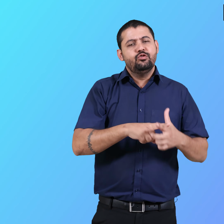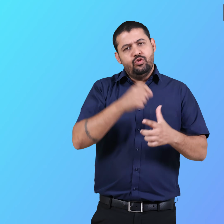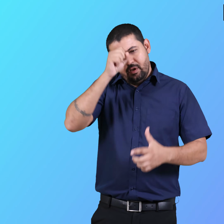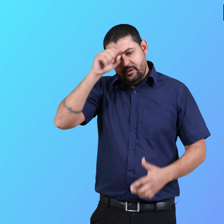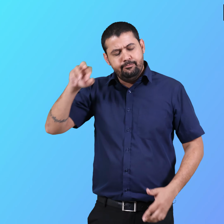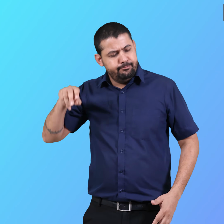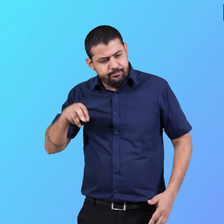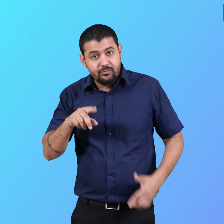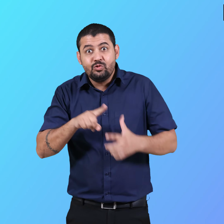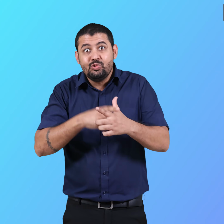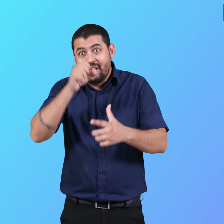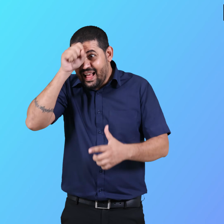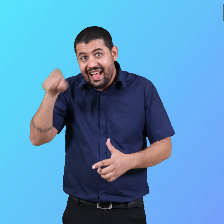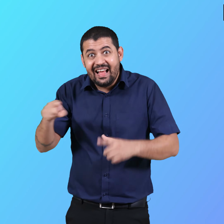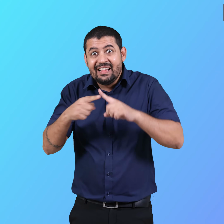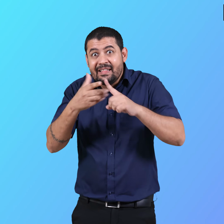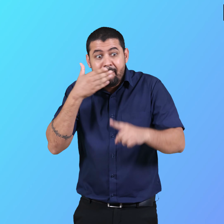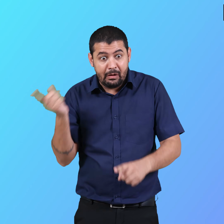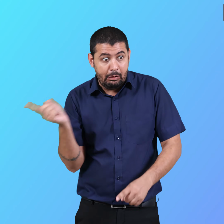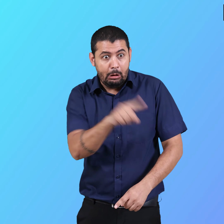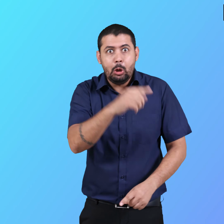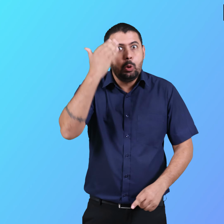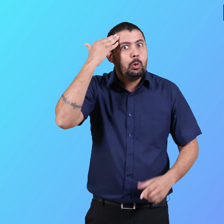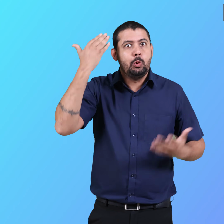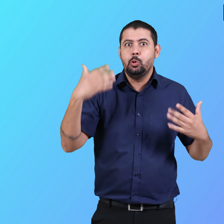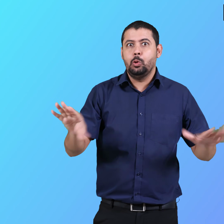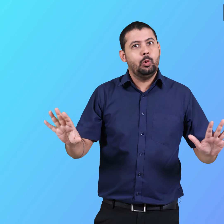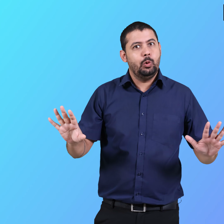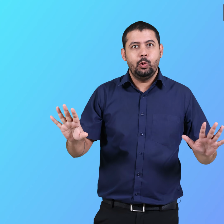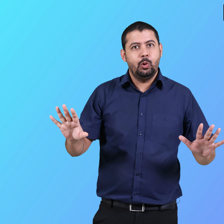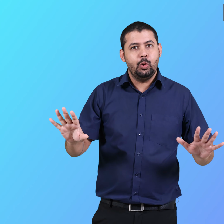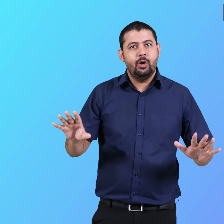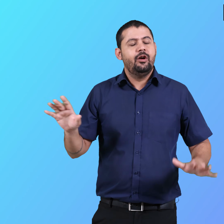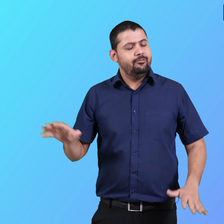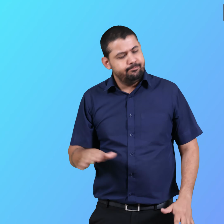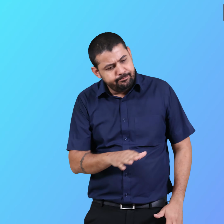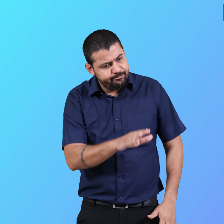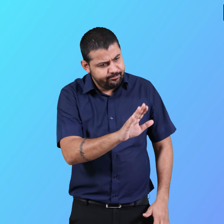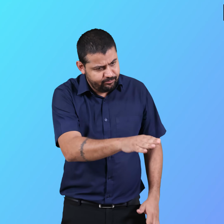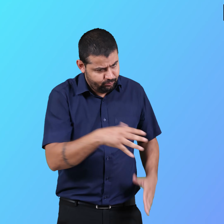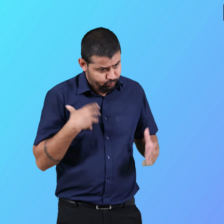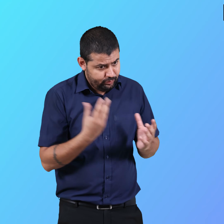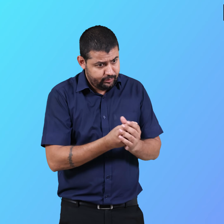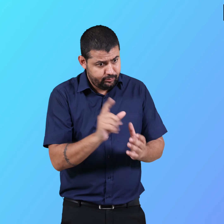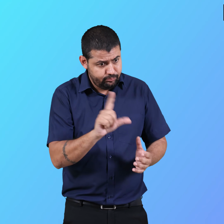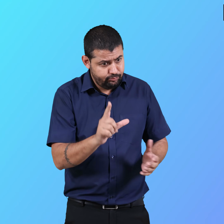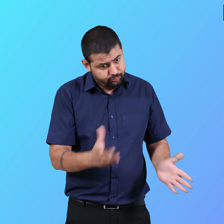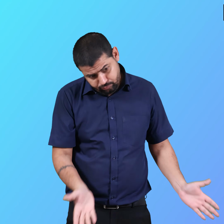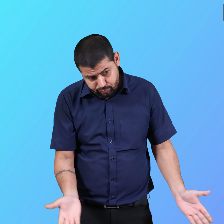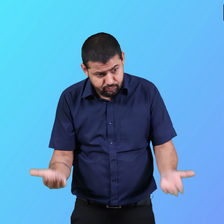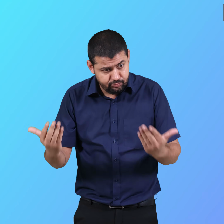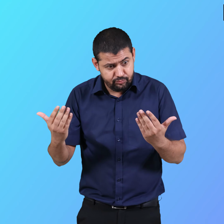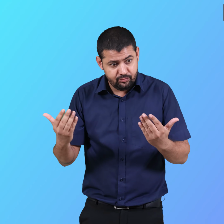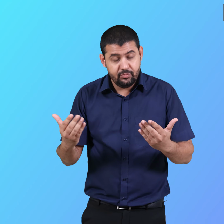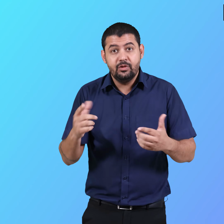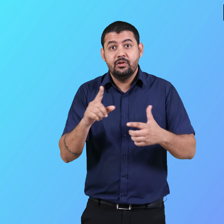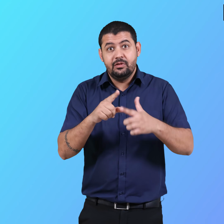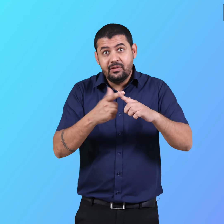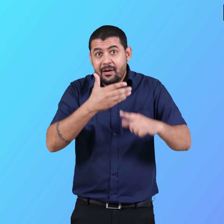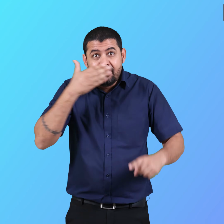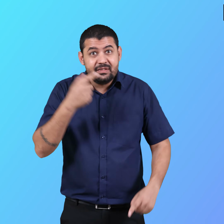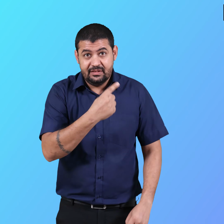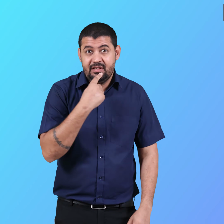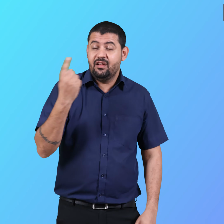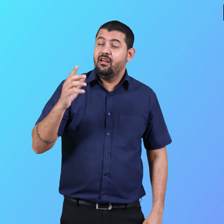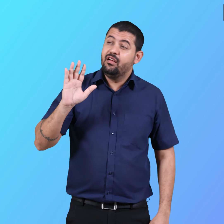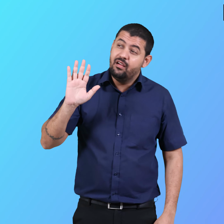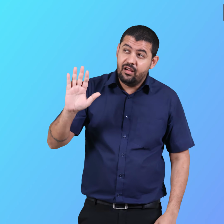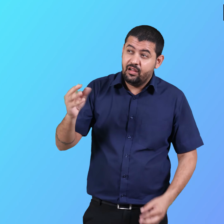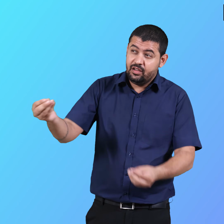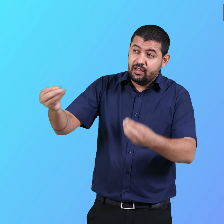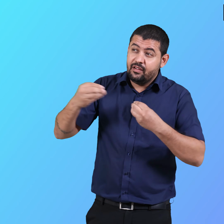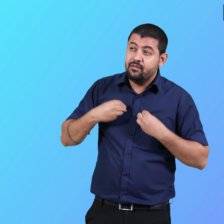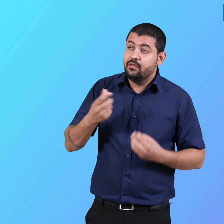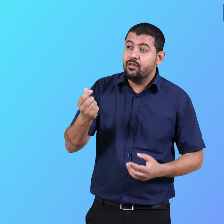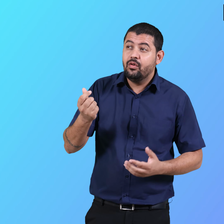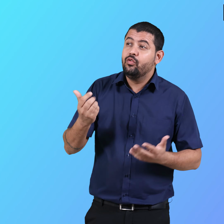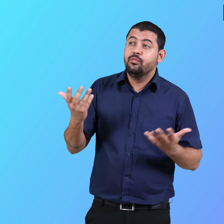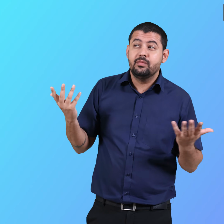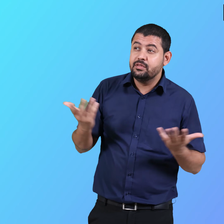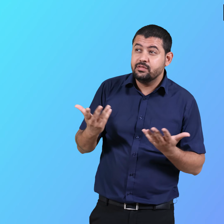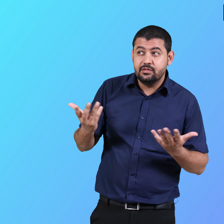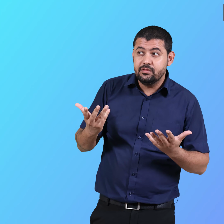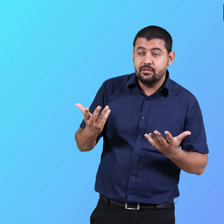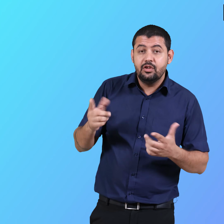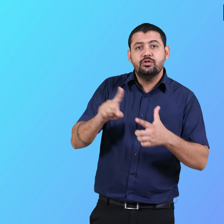So he went over and asked her to have sex with him. He did not know she was Tamar, his daughter-in-law. She said, “How much will you give me?”